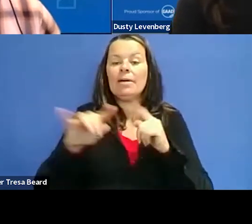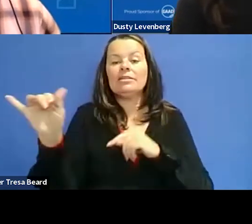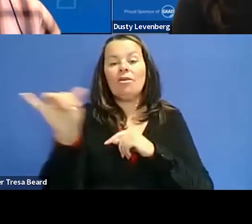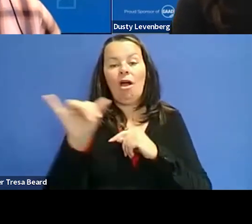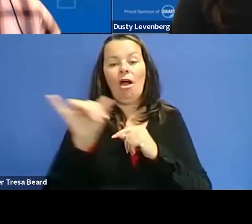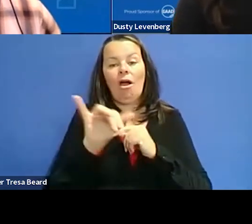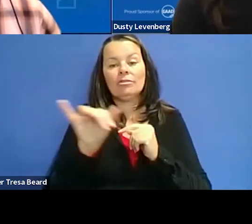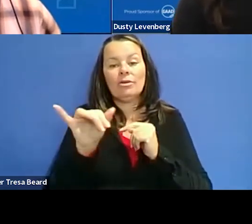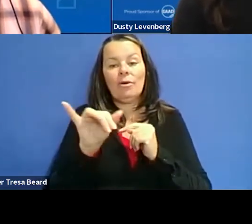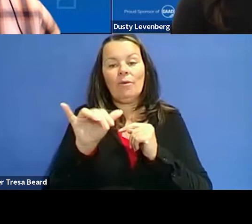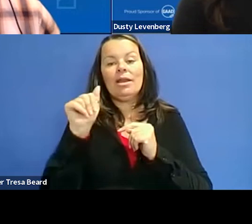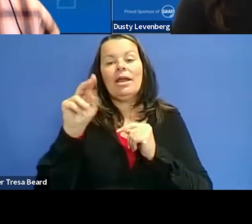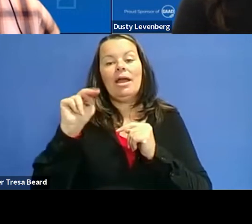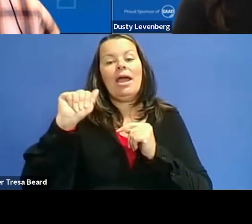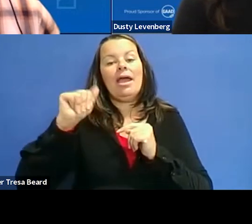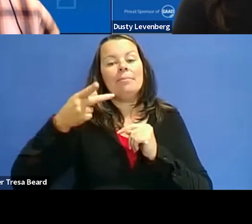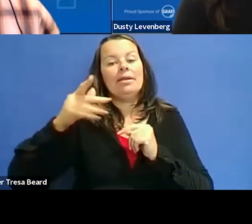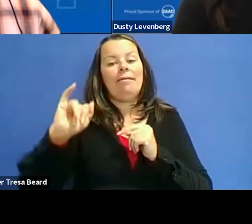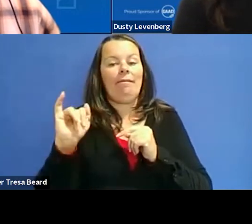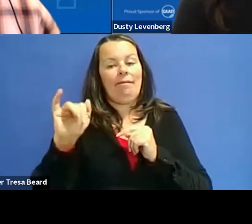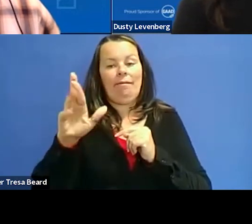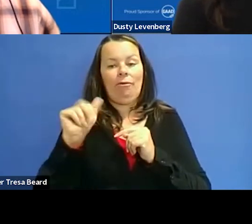Many people use social media tools to schedule their post